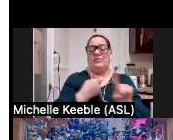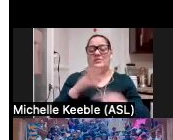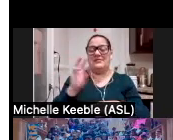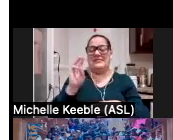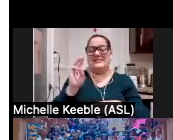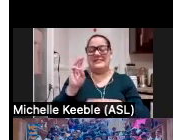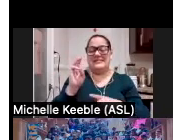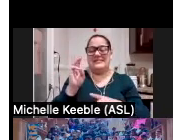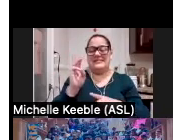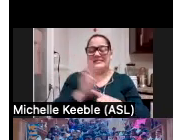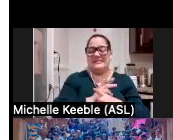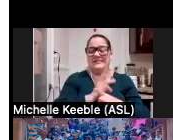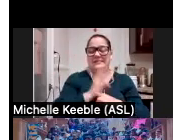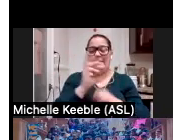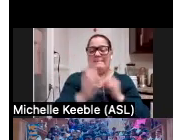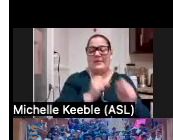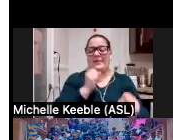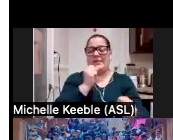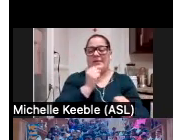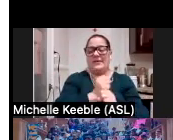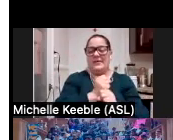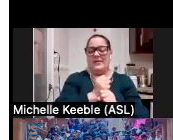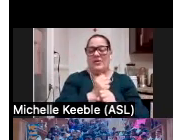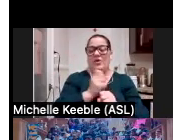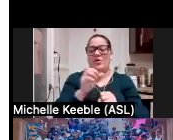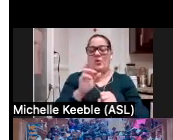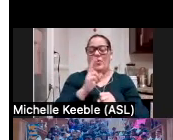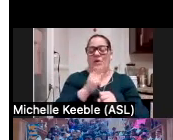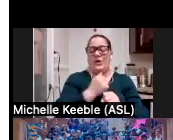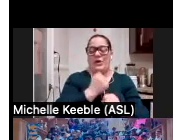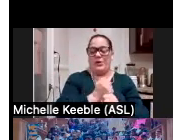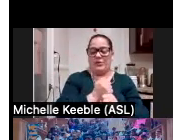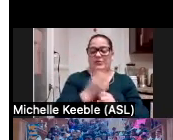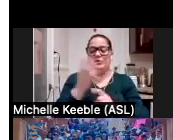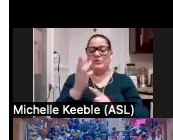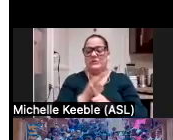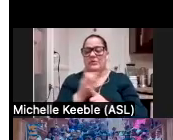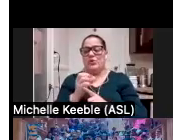even a year. So, if you have if if you're interested in actually getting a traveling exhibit